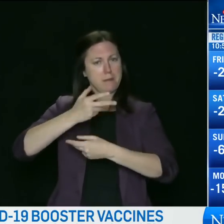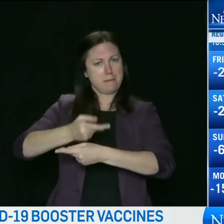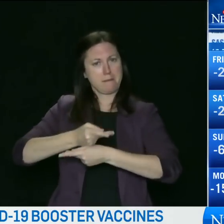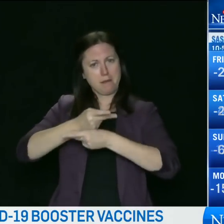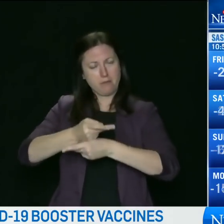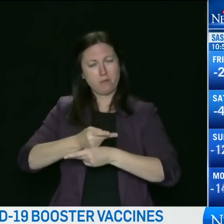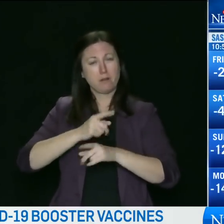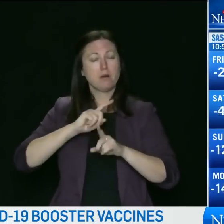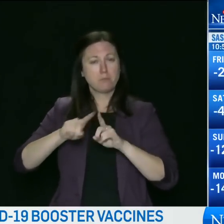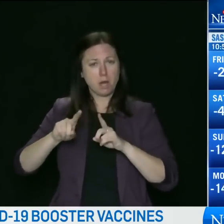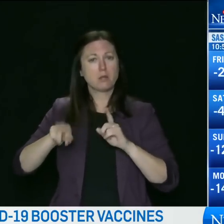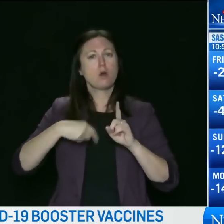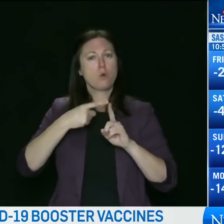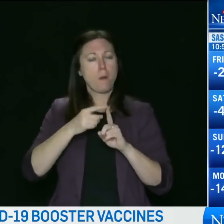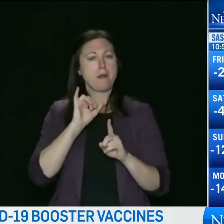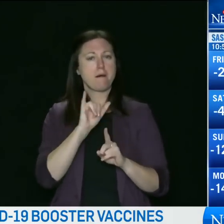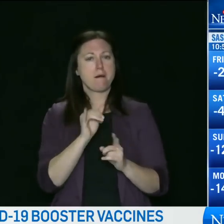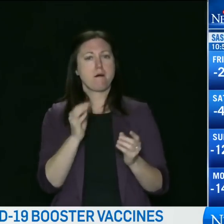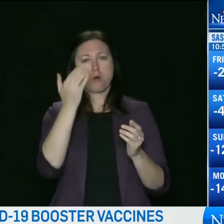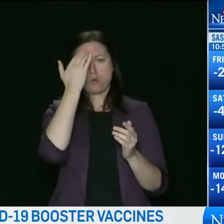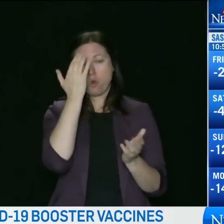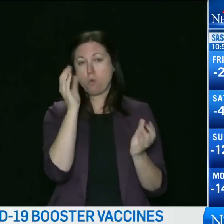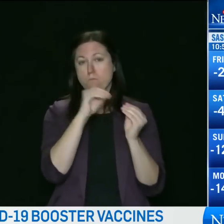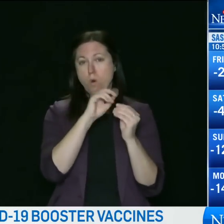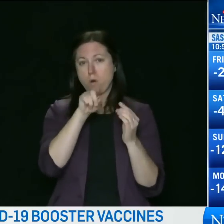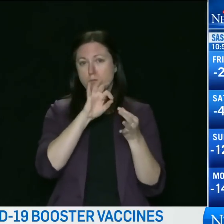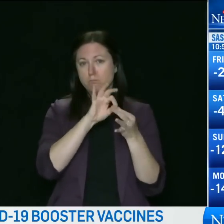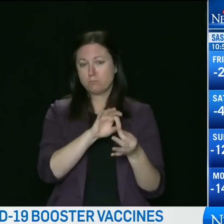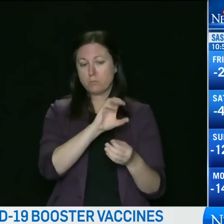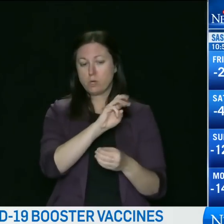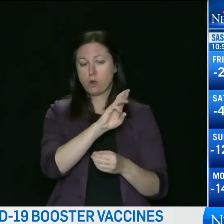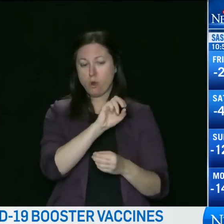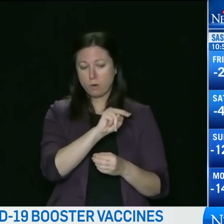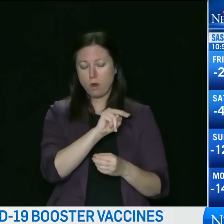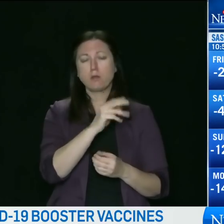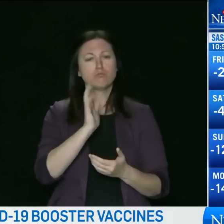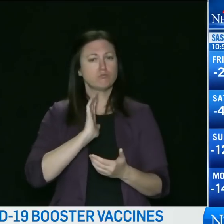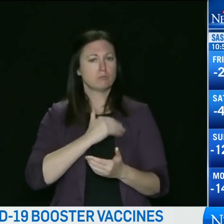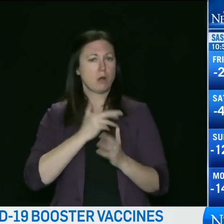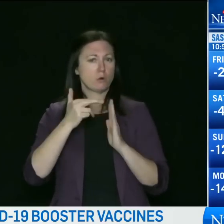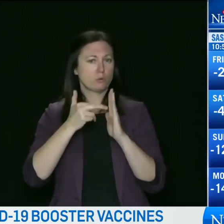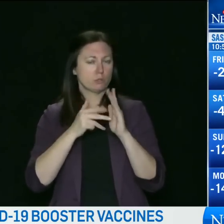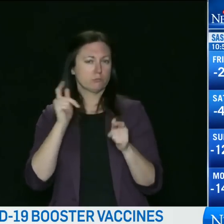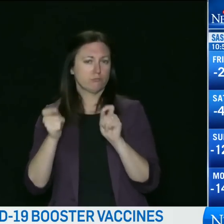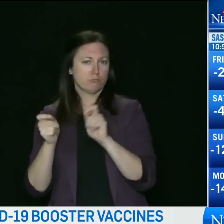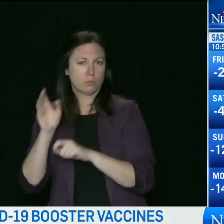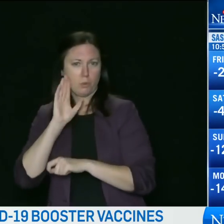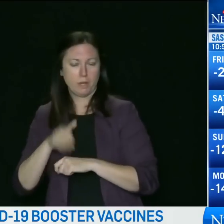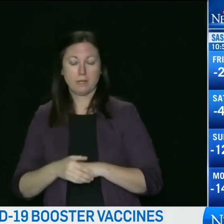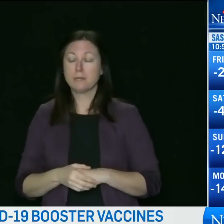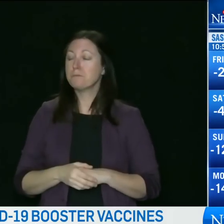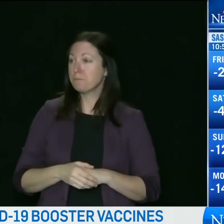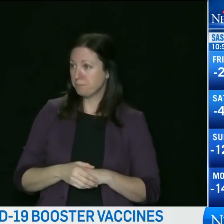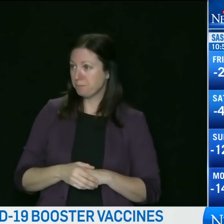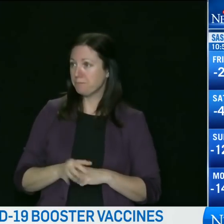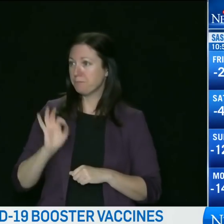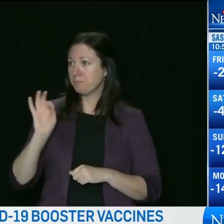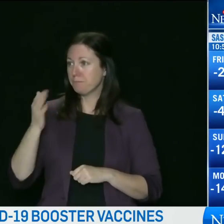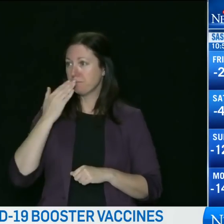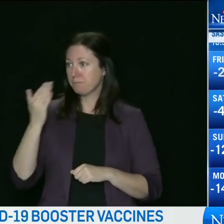POSSIBLE .